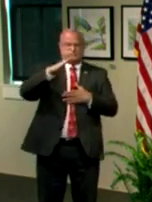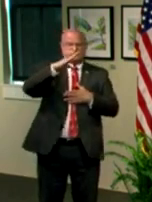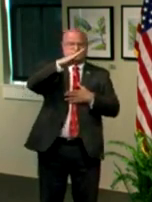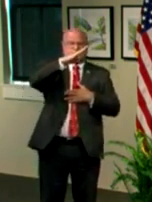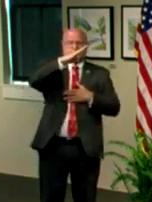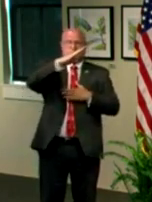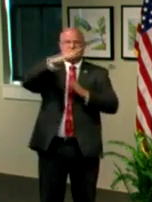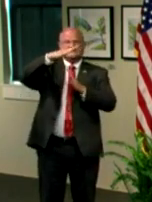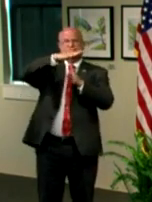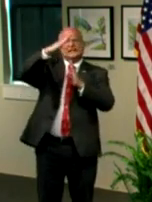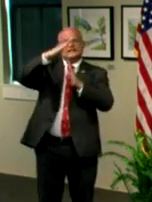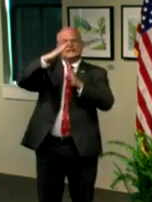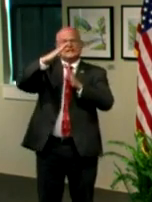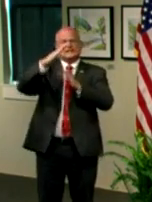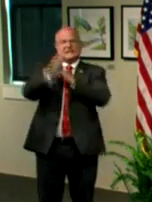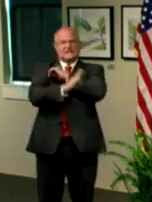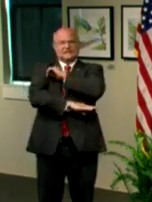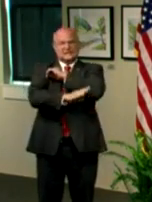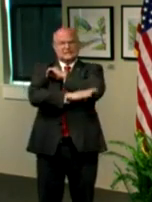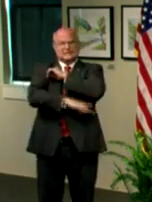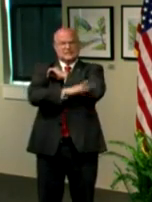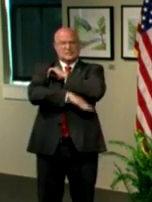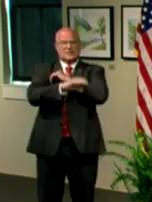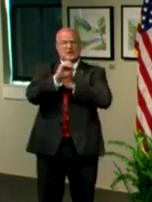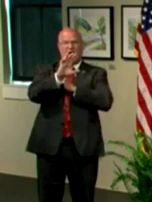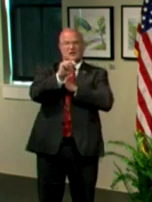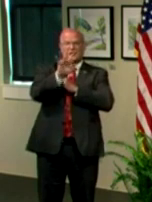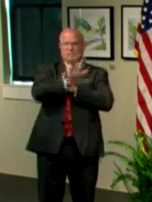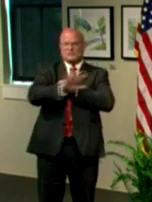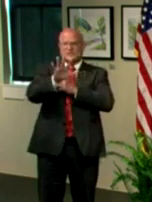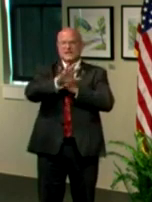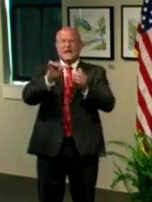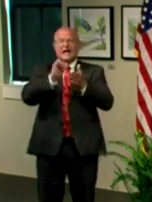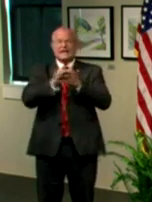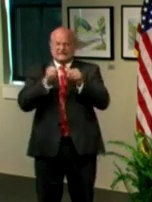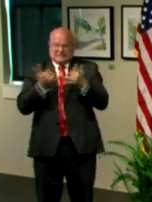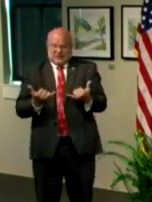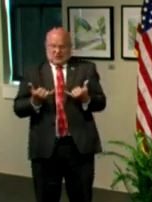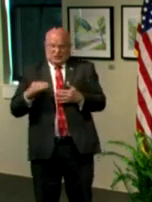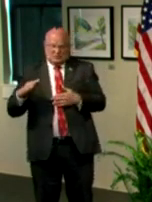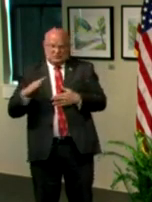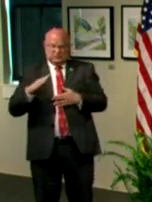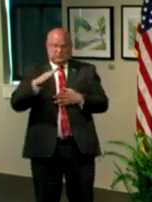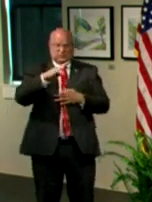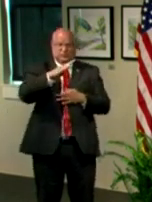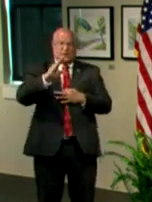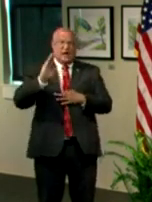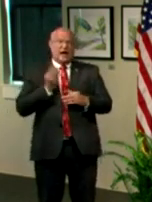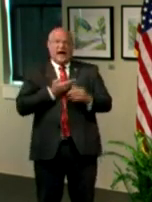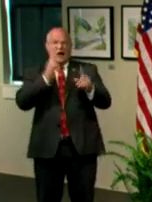THE STATISTICAL MODELS ARE PREDICTED TO CONTINUE ON THE CURRENT TRAJECTORY PEEKING IN